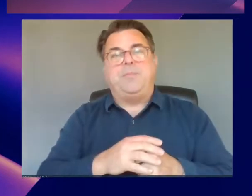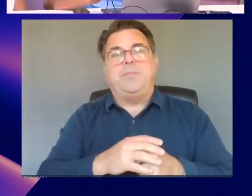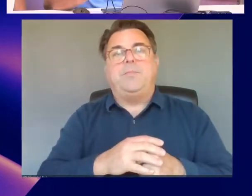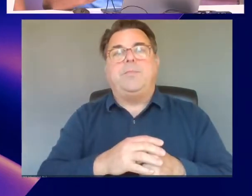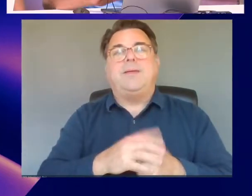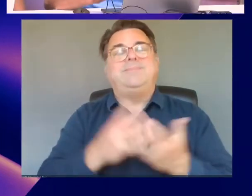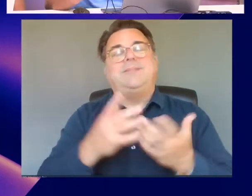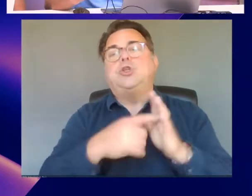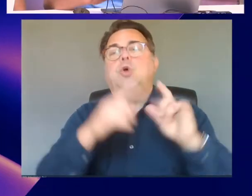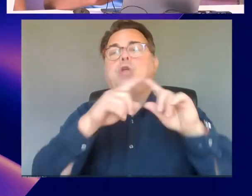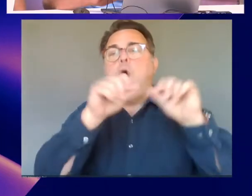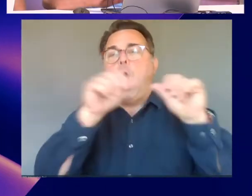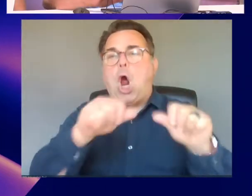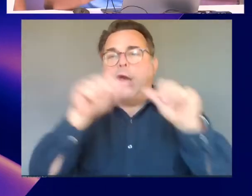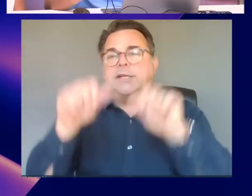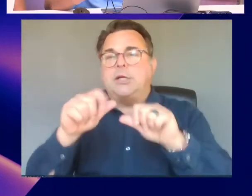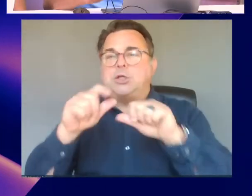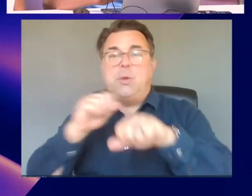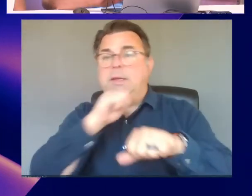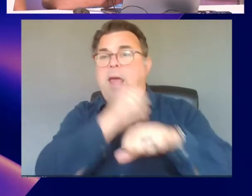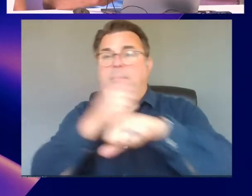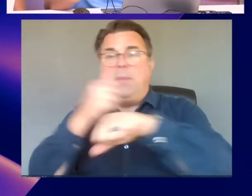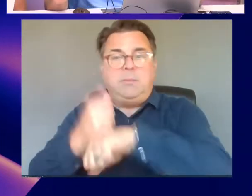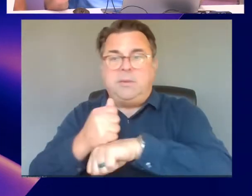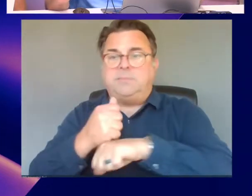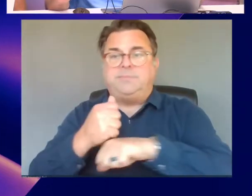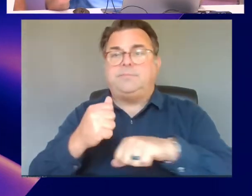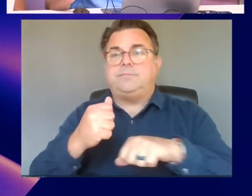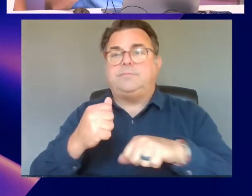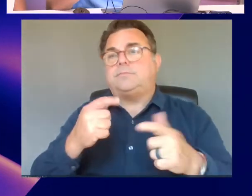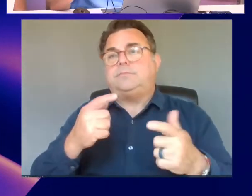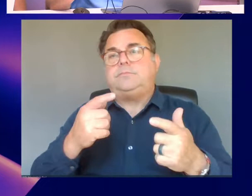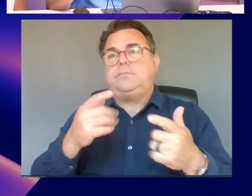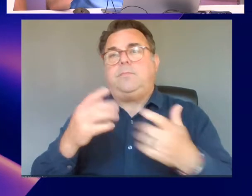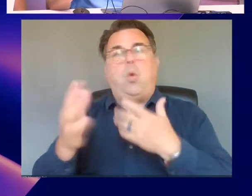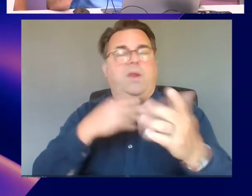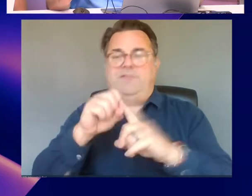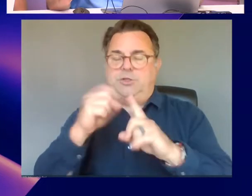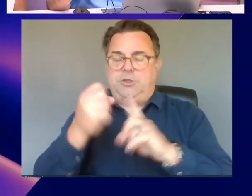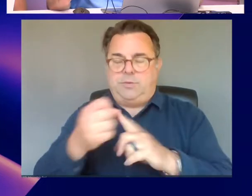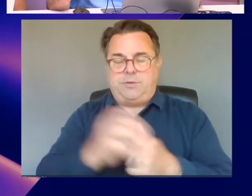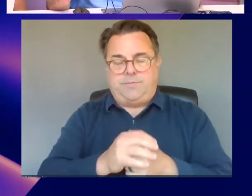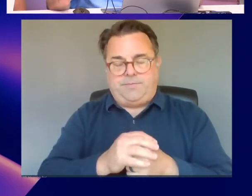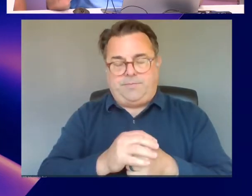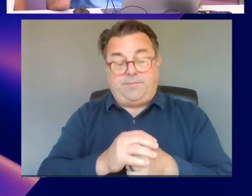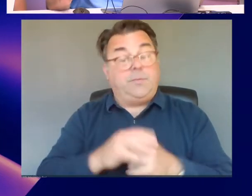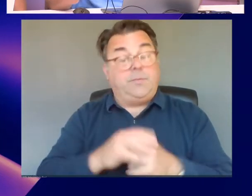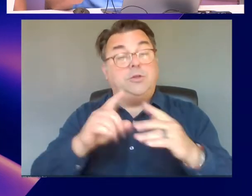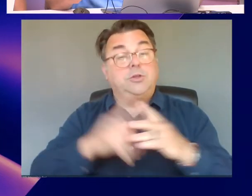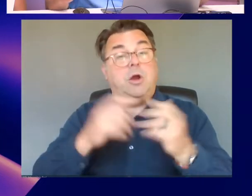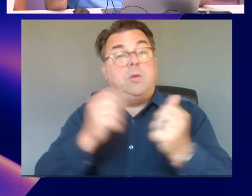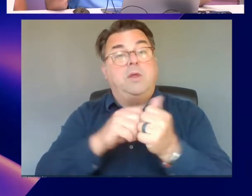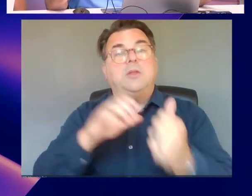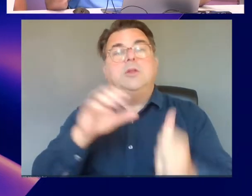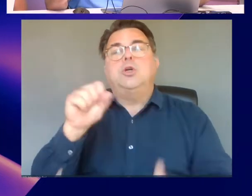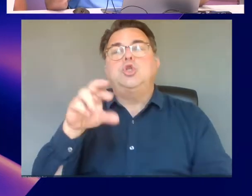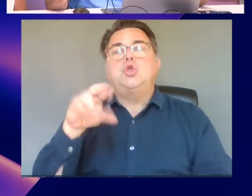It can be implemented any industry, or any use case. First thing, it will start with a source, right? Your source could be anything.